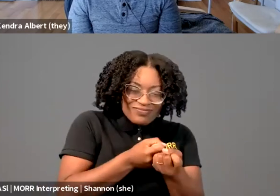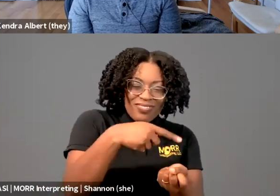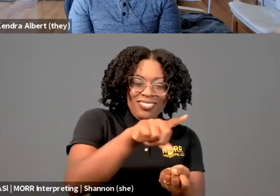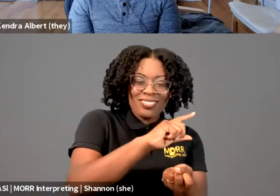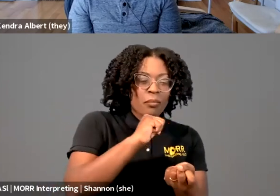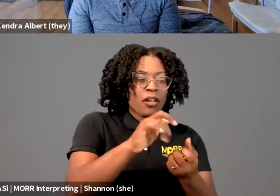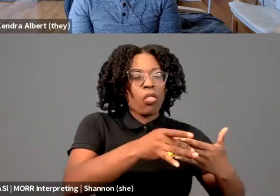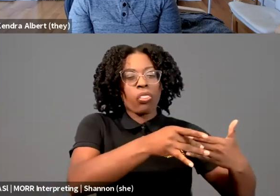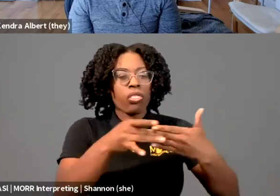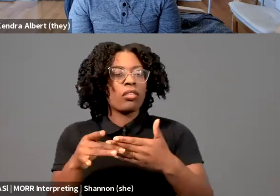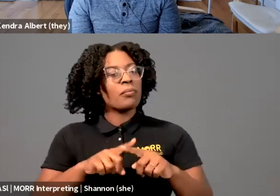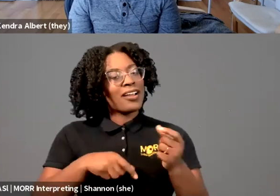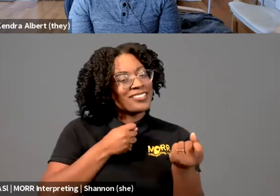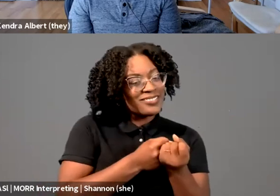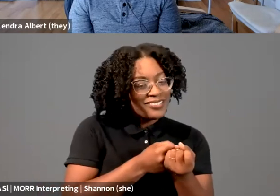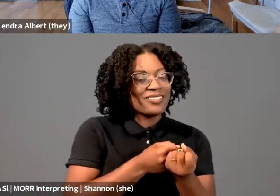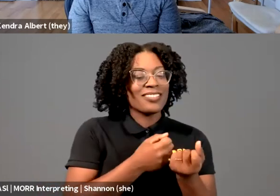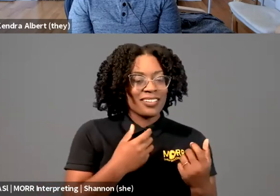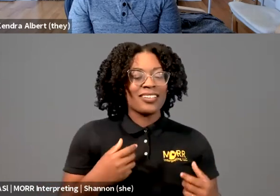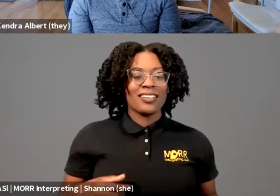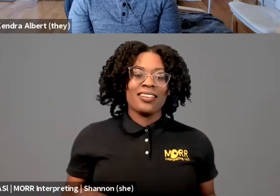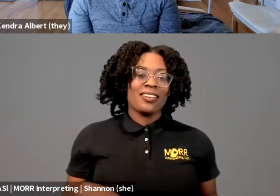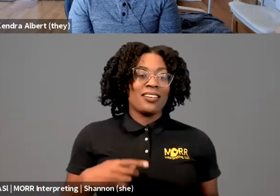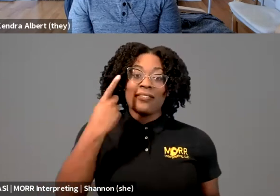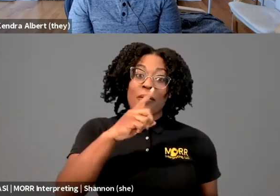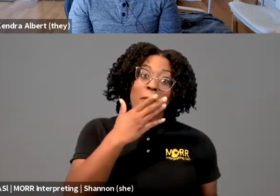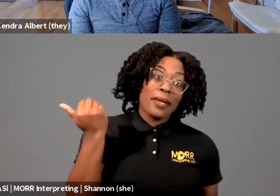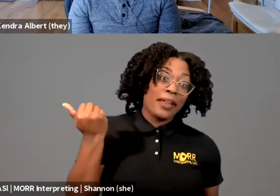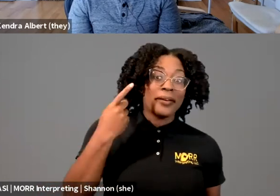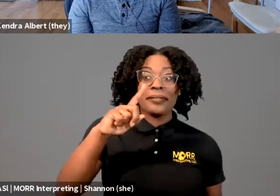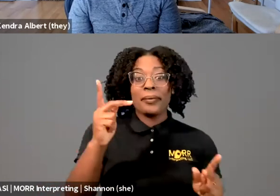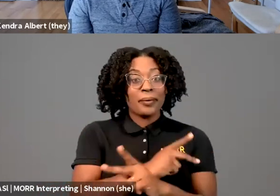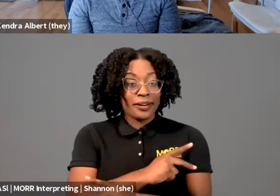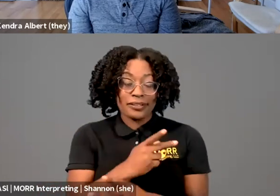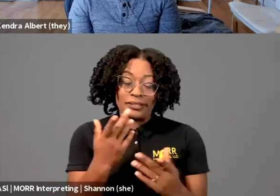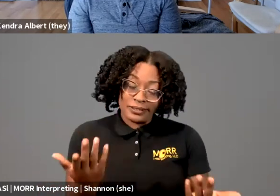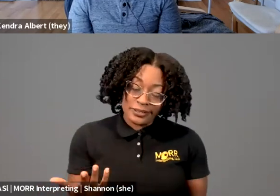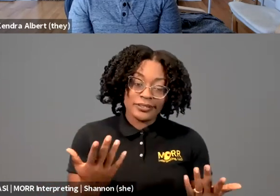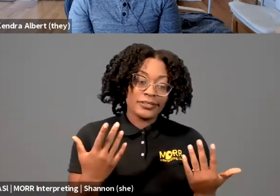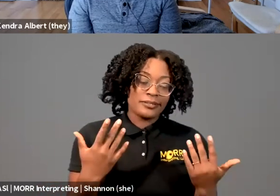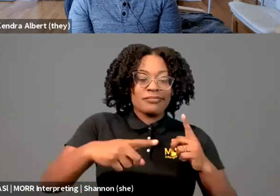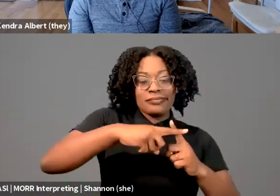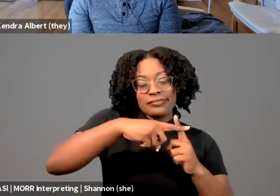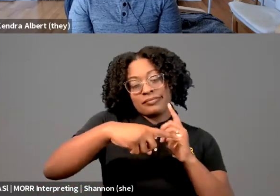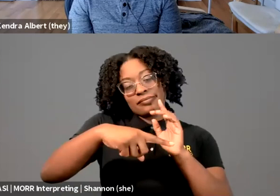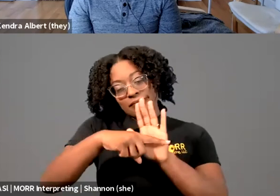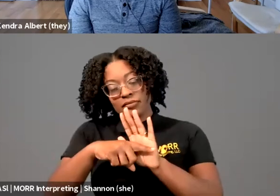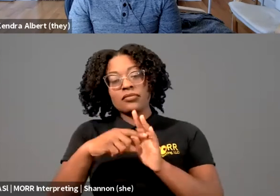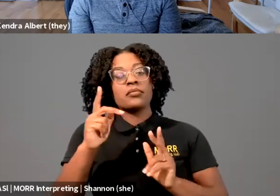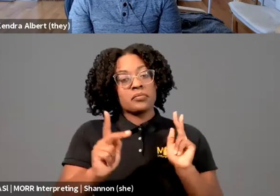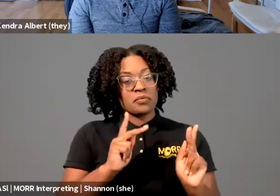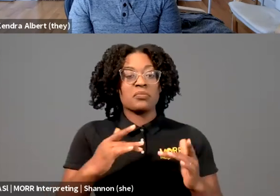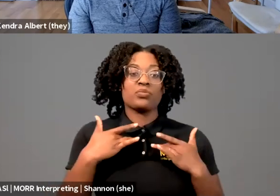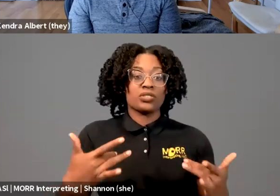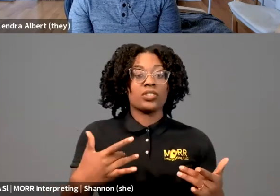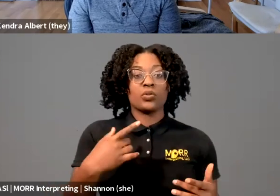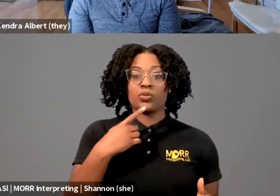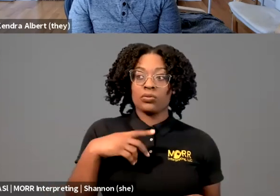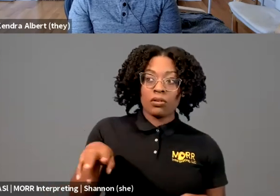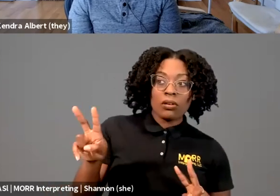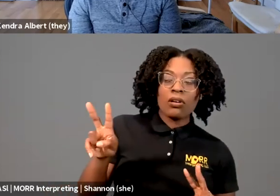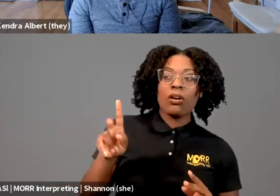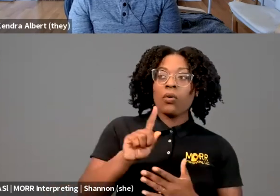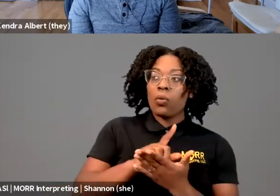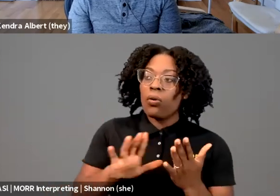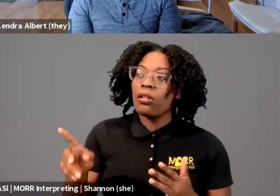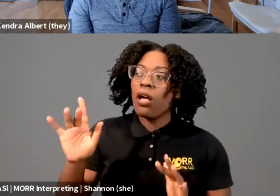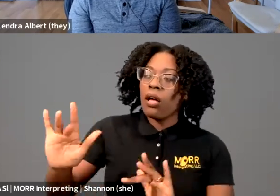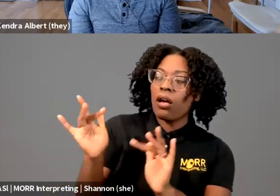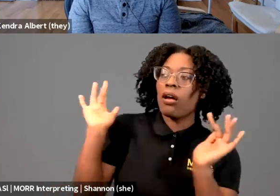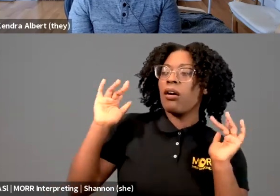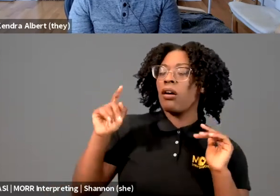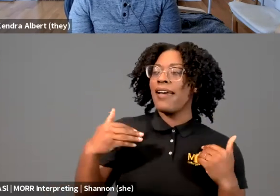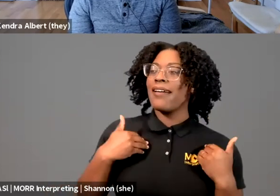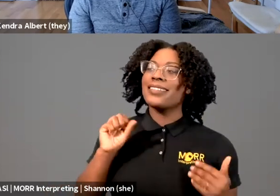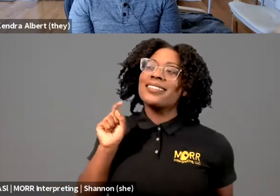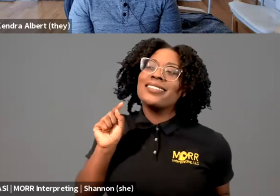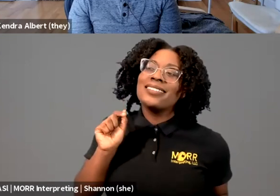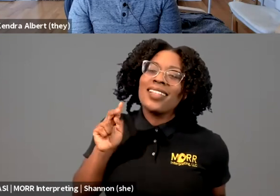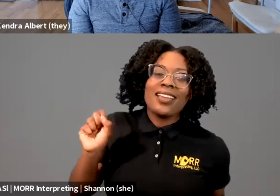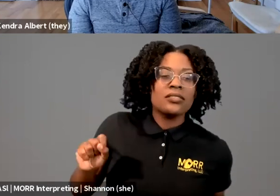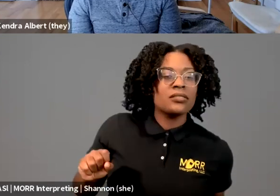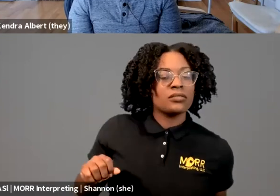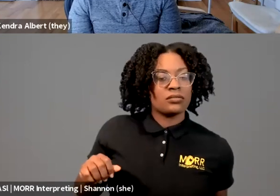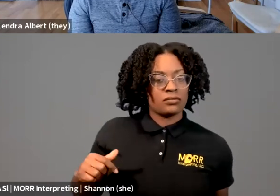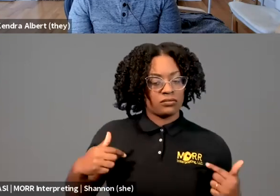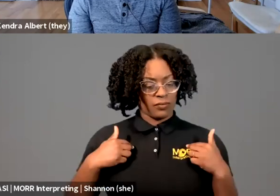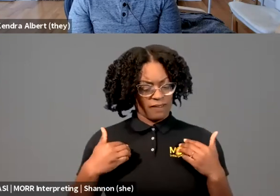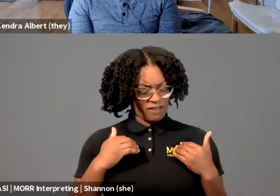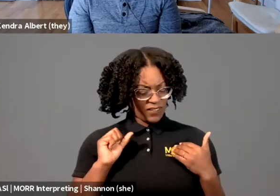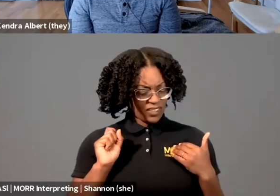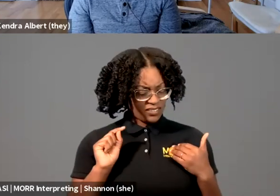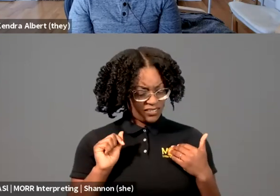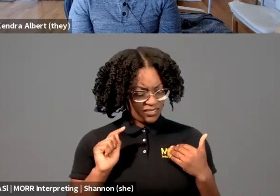and figure out how to make their lives easier, like how can I support them, what do they need from us, since, for better or for worse, people do look at lawyers as having, like, all of the status, and so what can I do with the status that I have to help these communities. And so, yeah, my dream job is basically working with communities on